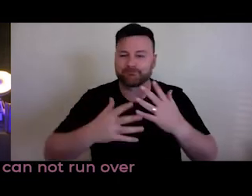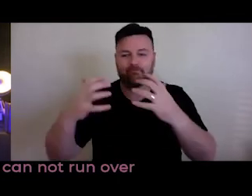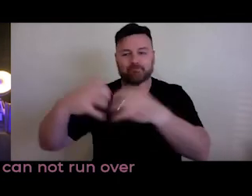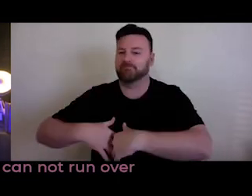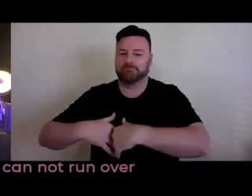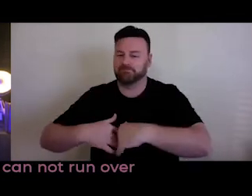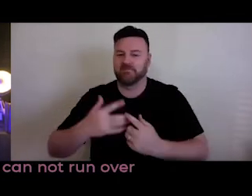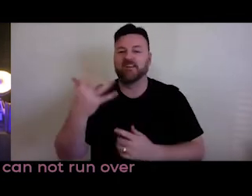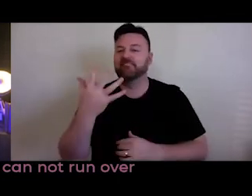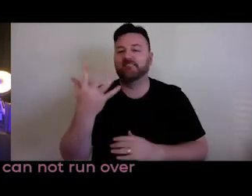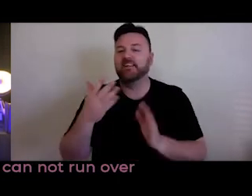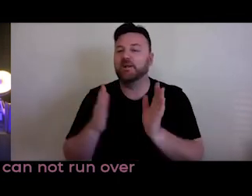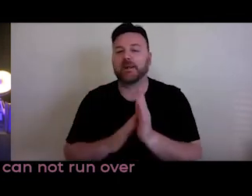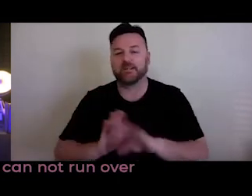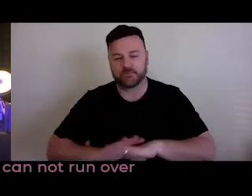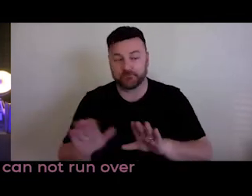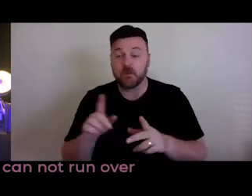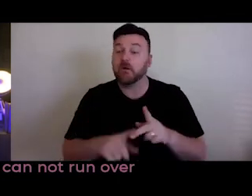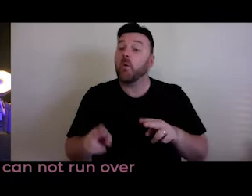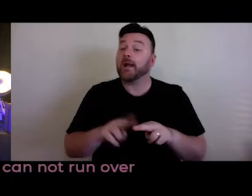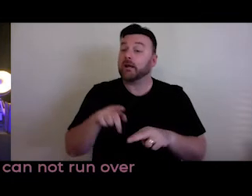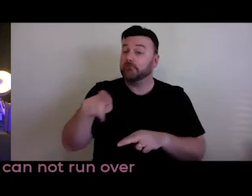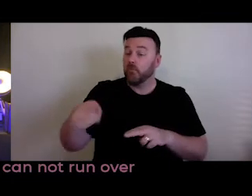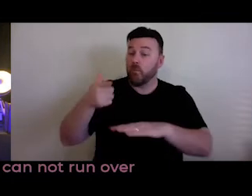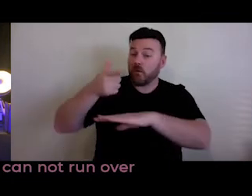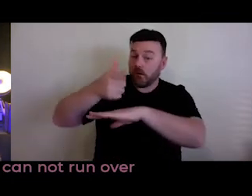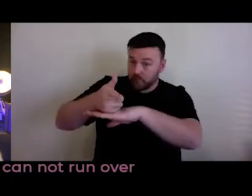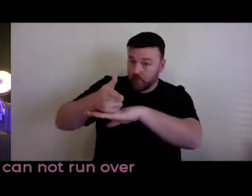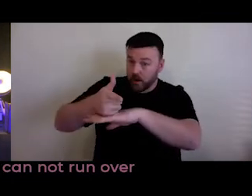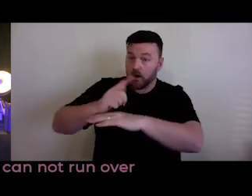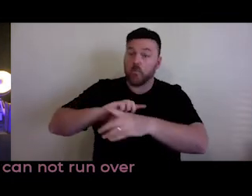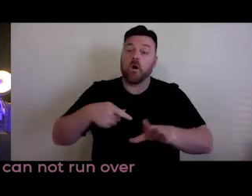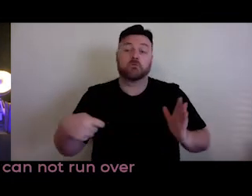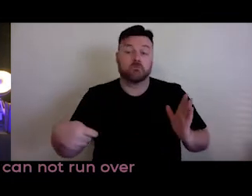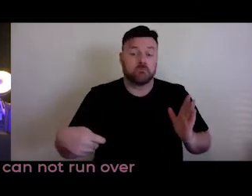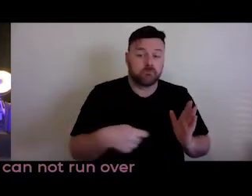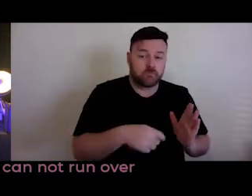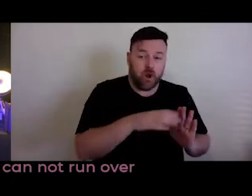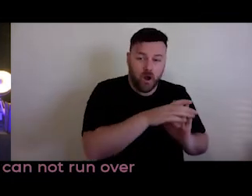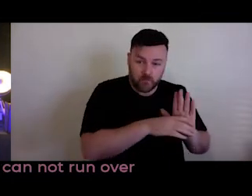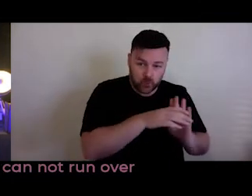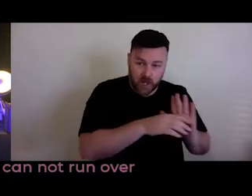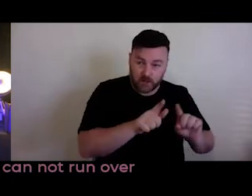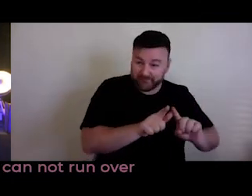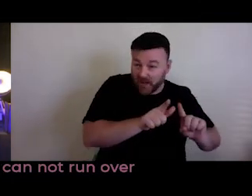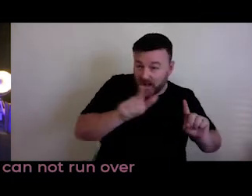if we got our camera, for example, we're plugging into our streaming gear and it's quite far away, maybe more than 15m, what we do is we use